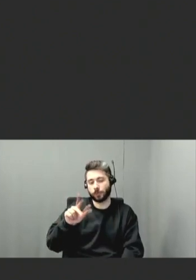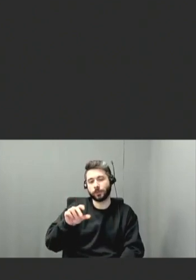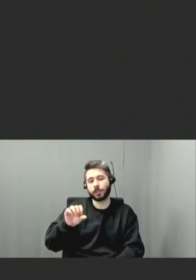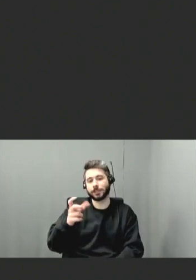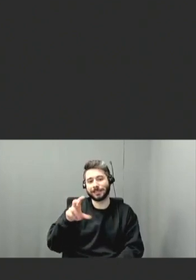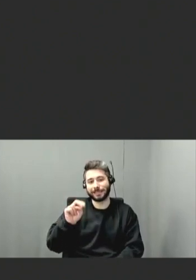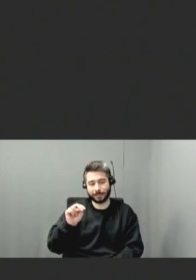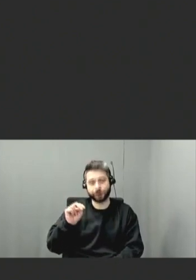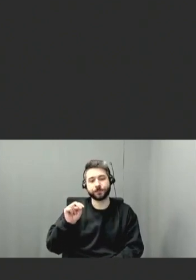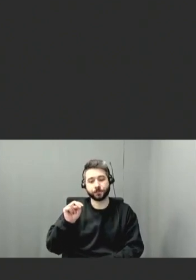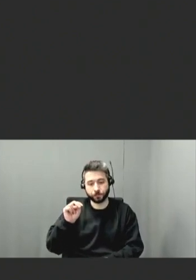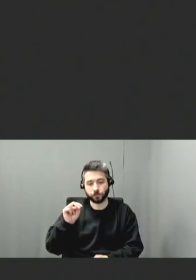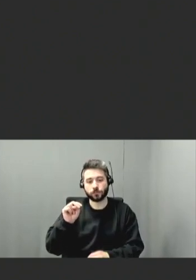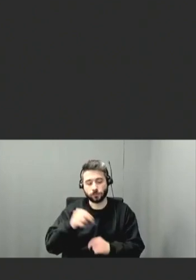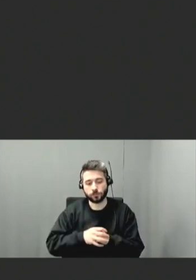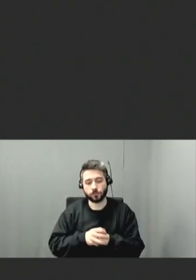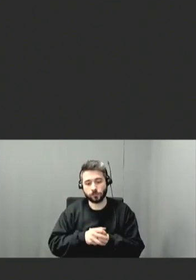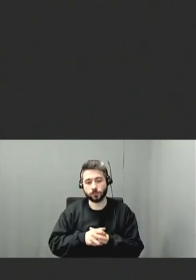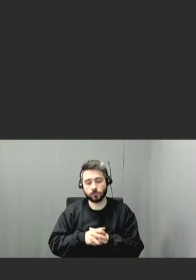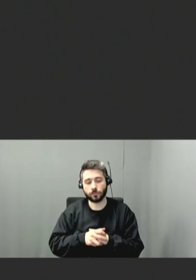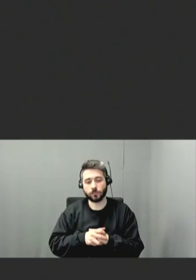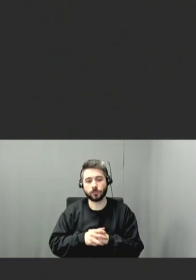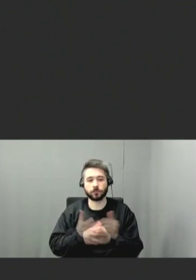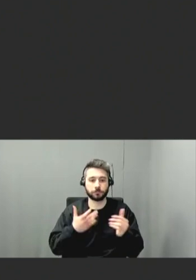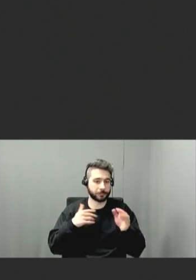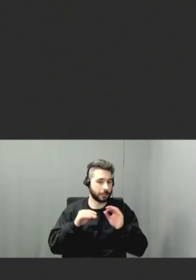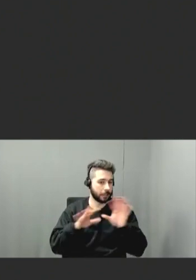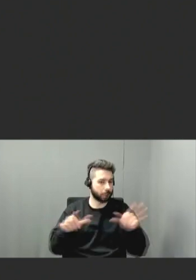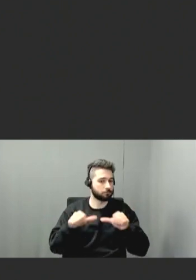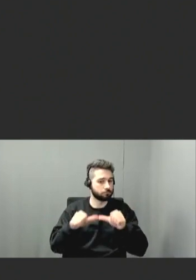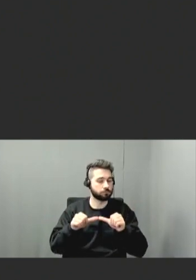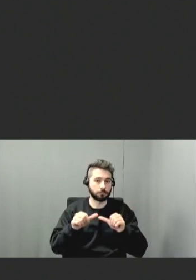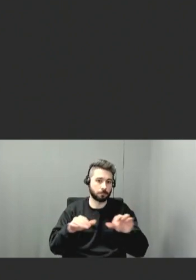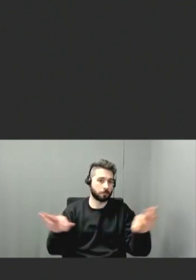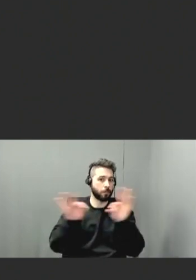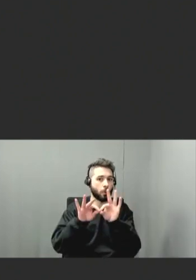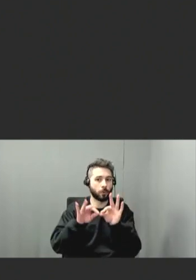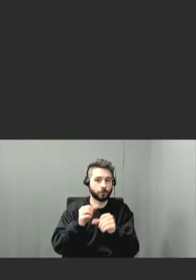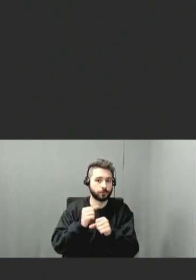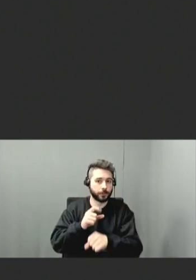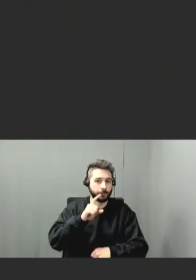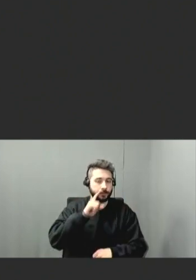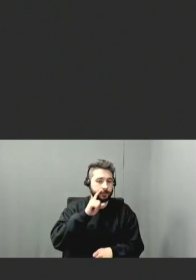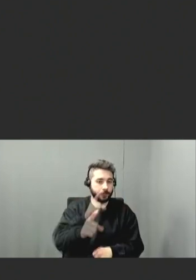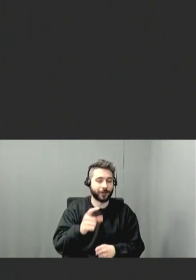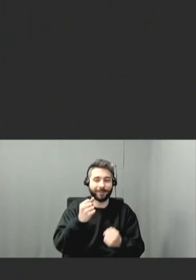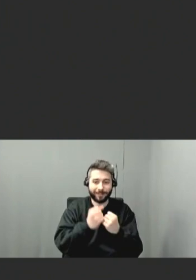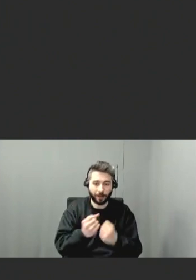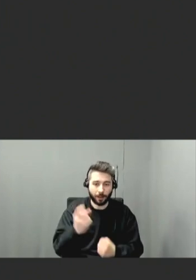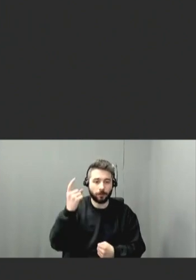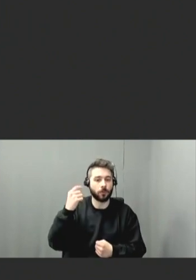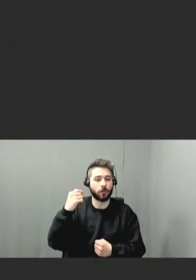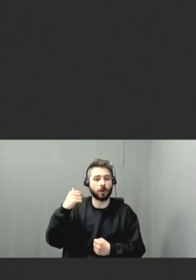So, it clearly continues to be very important to make sure that everyone has gotten a flu